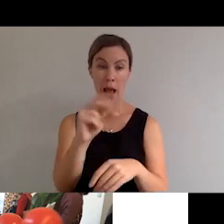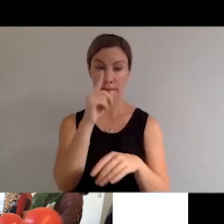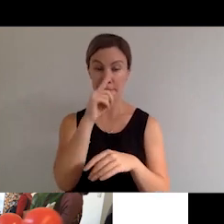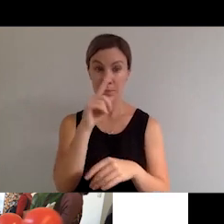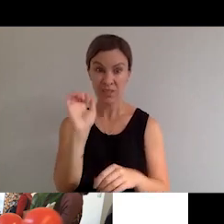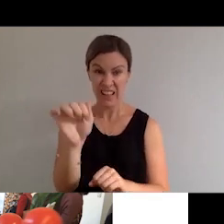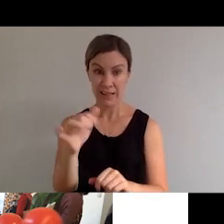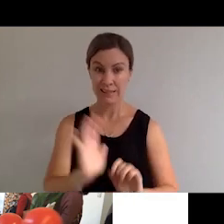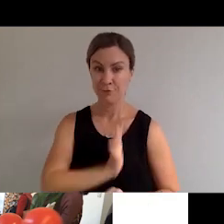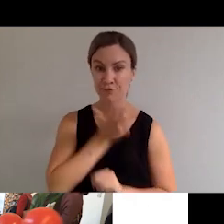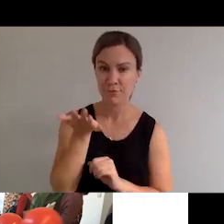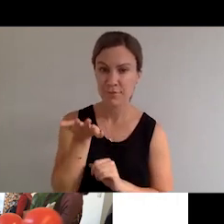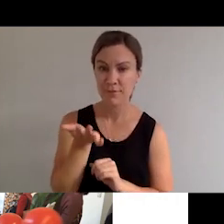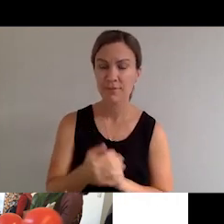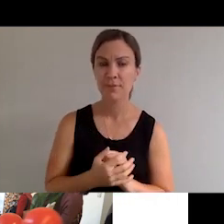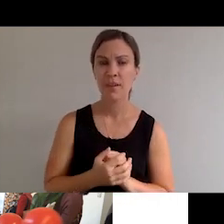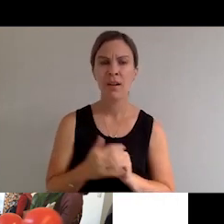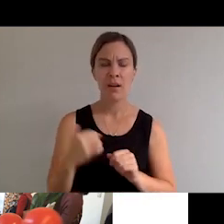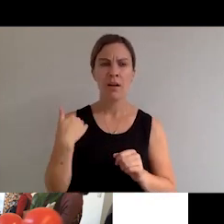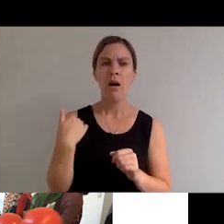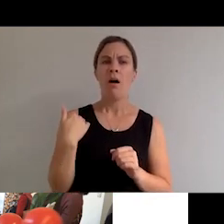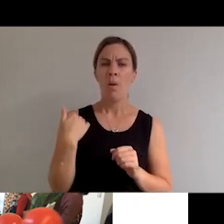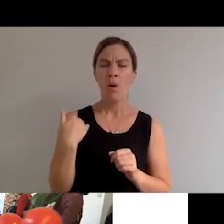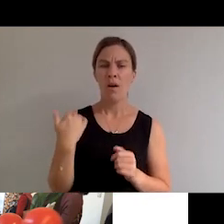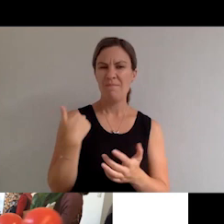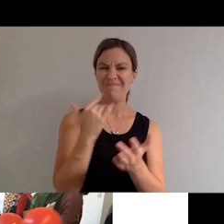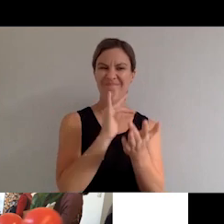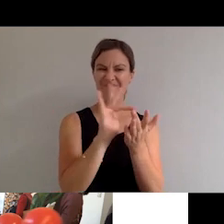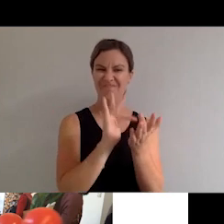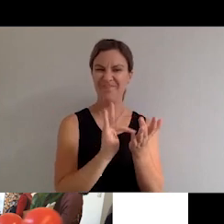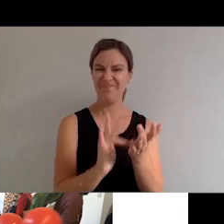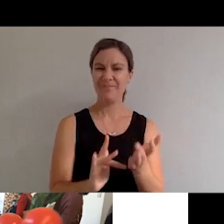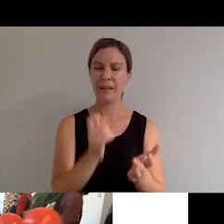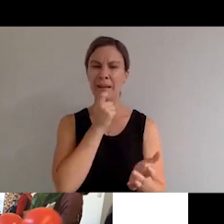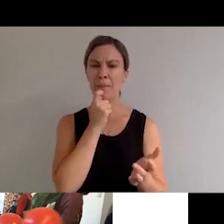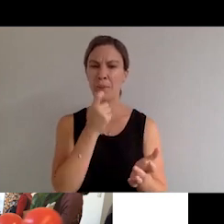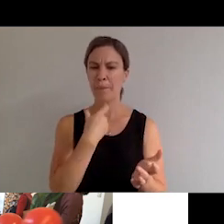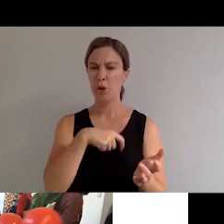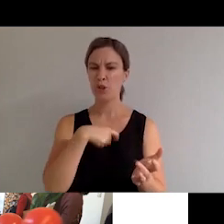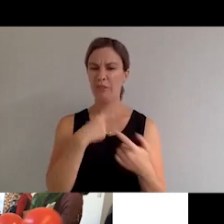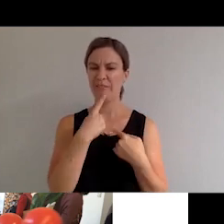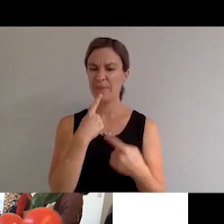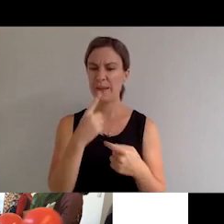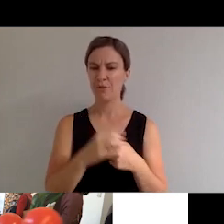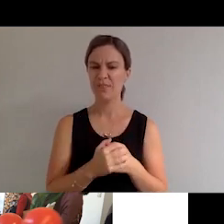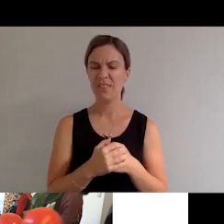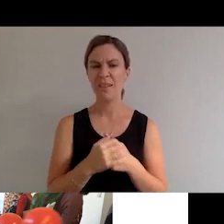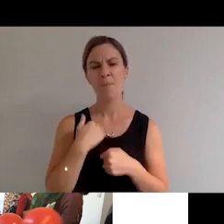Following." I deleted personal information. I was feeling nervous. Then I thought, no, as artists this is what we do - we